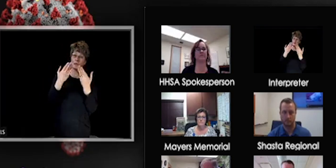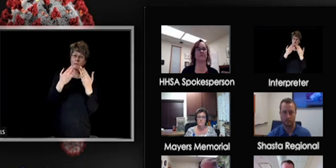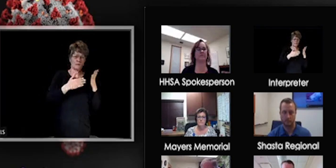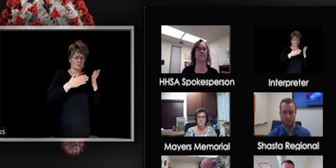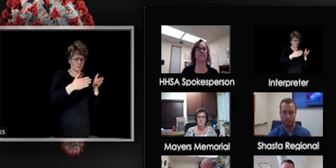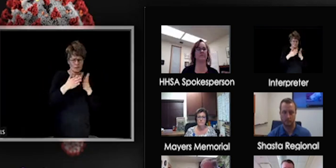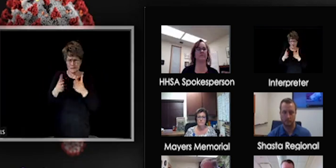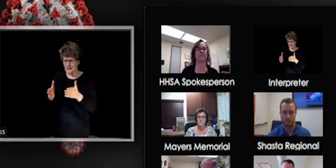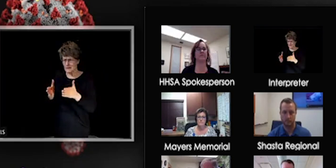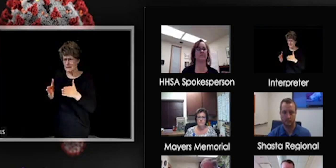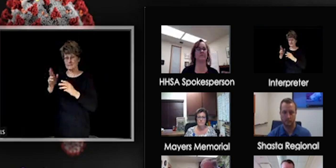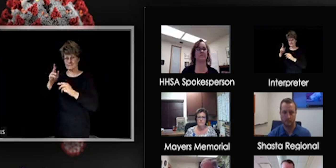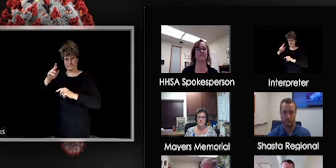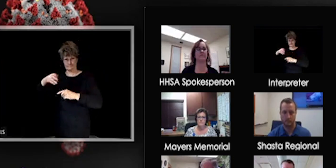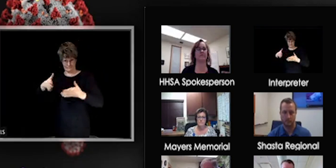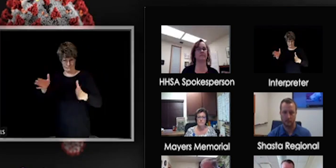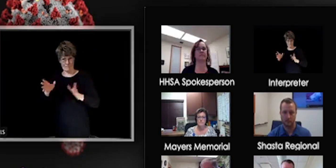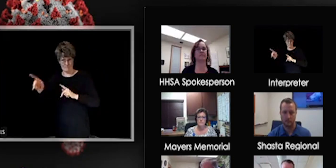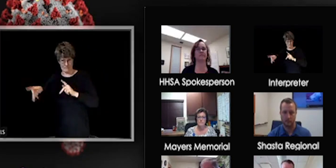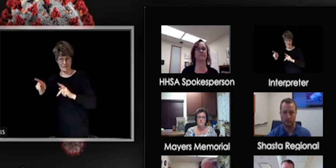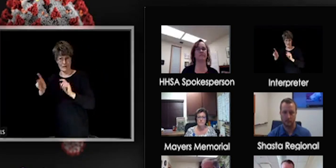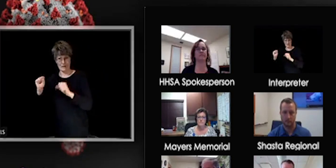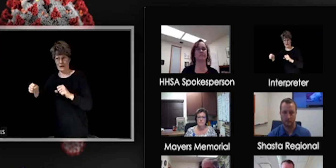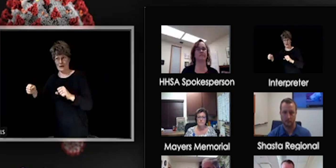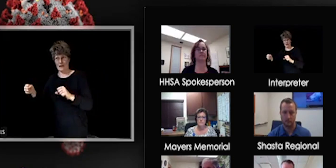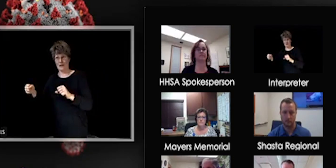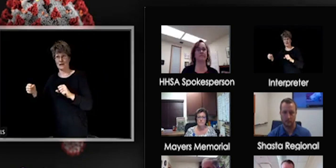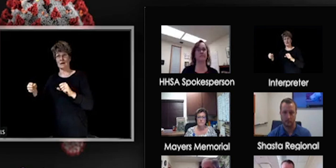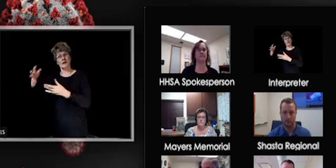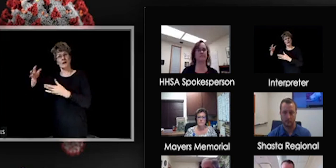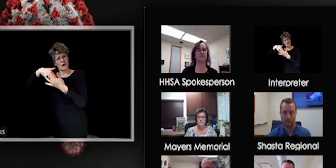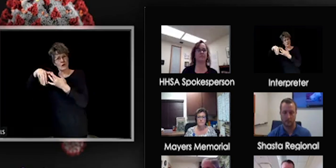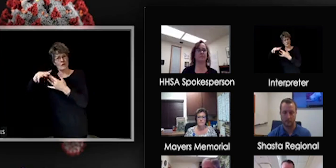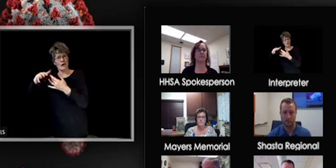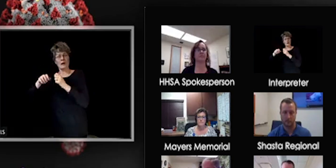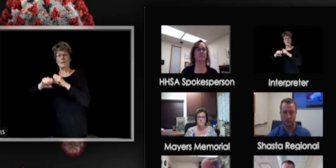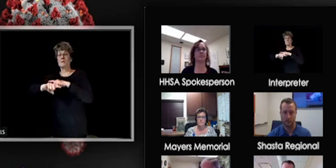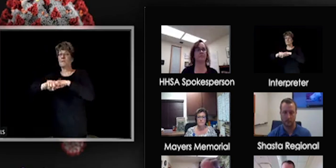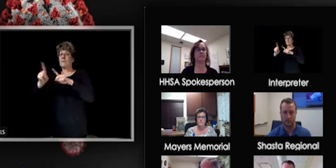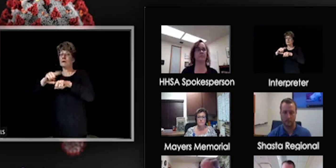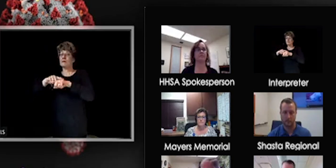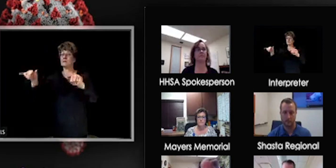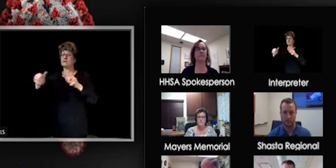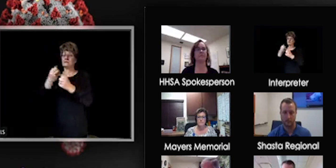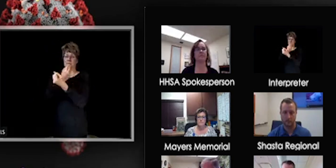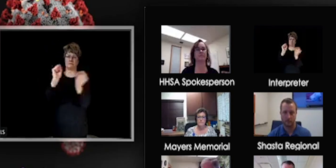have a safe environment for that to happen. We’re trying to make sure we’re following